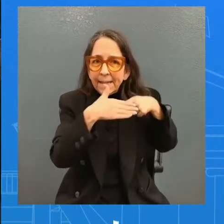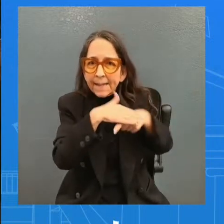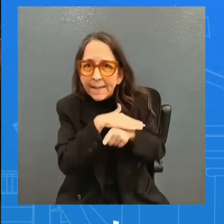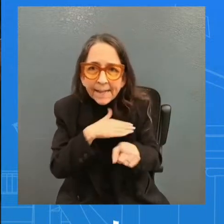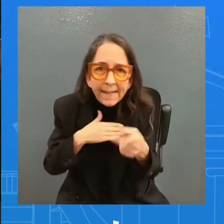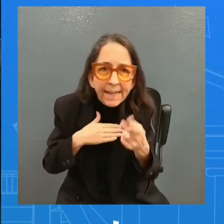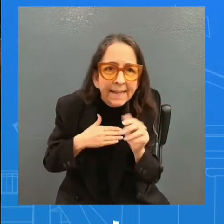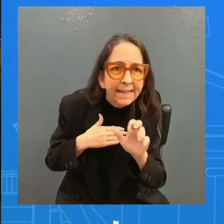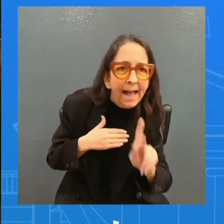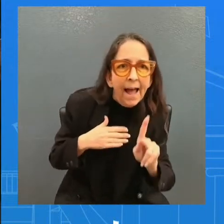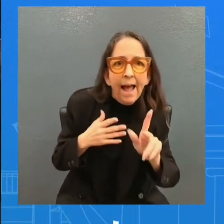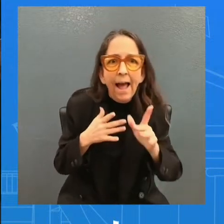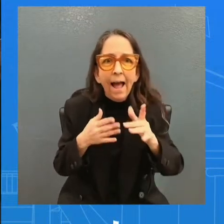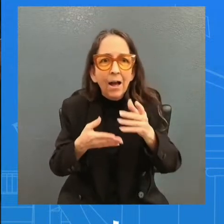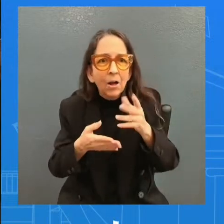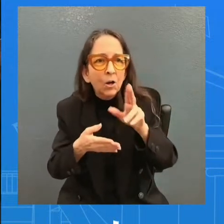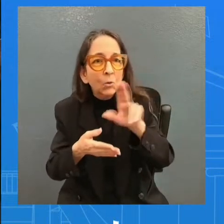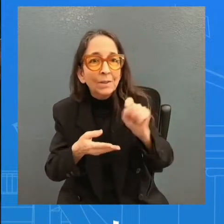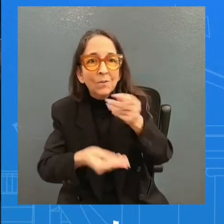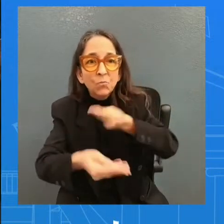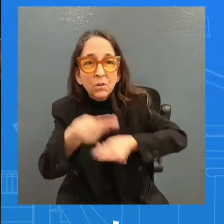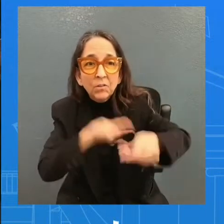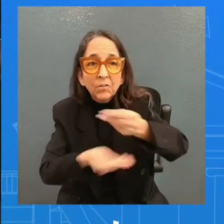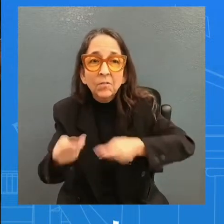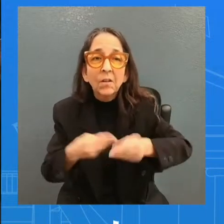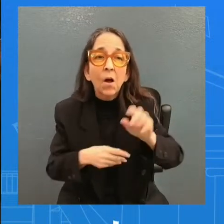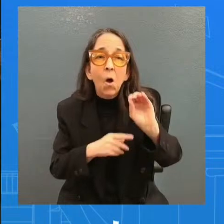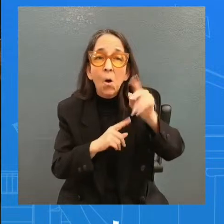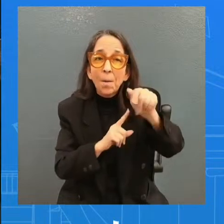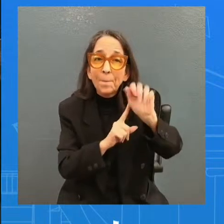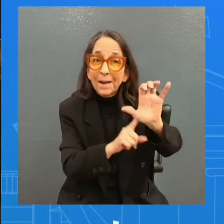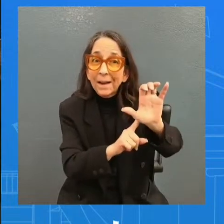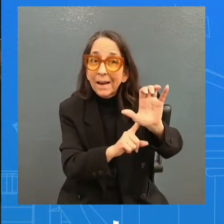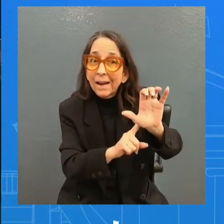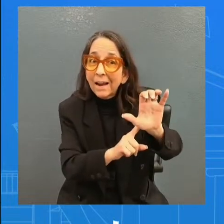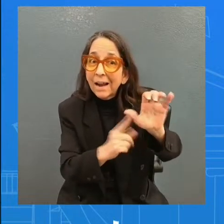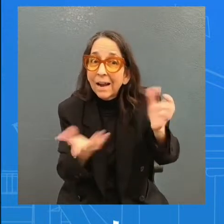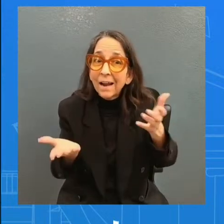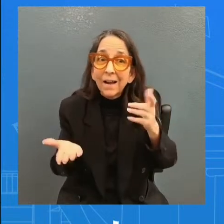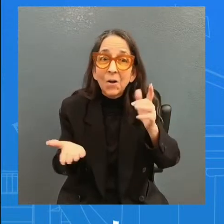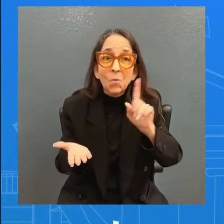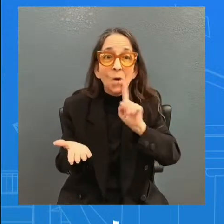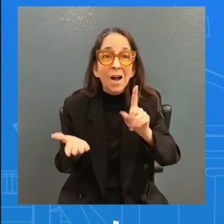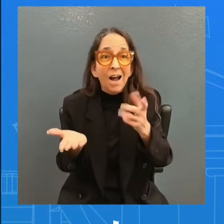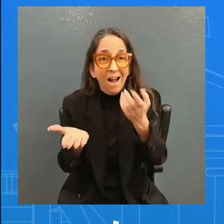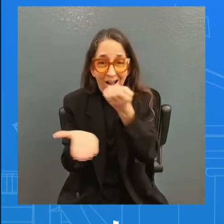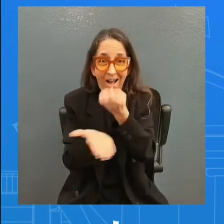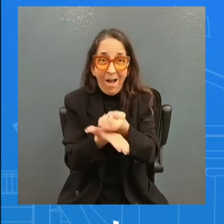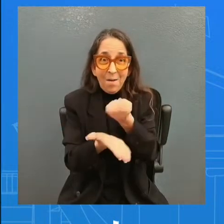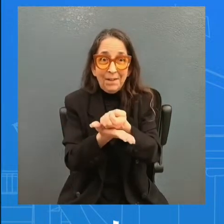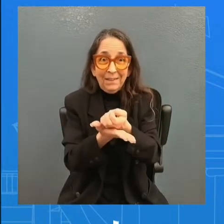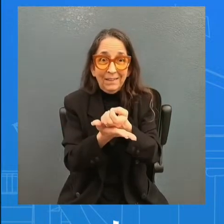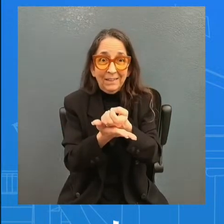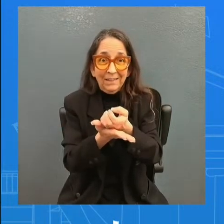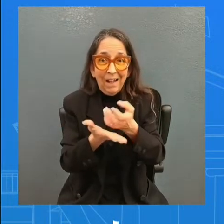What more can you tell us about the scope of this and what information has been compromised? Ms. Jean-Pierre: So, what I can say is the president was briefed on this.